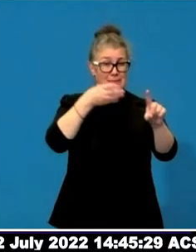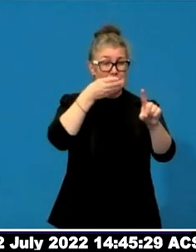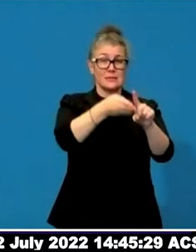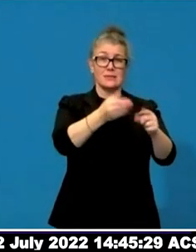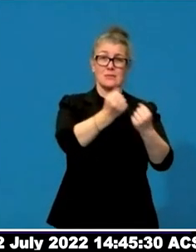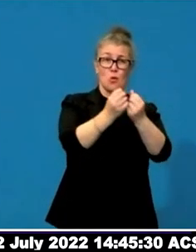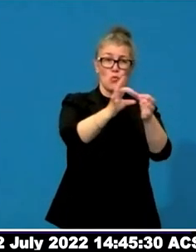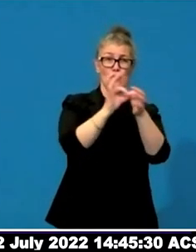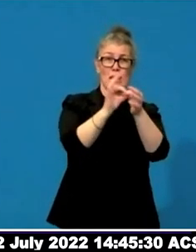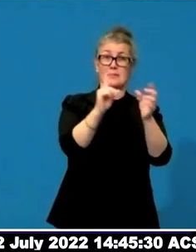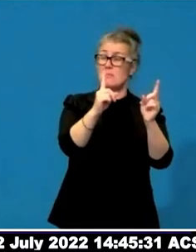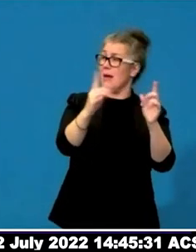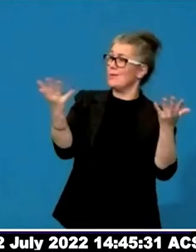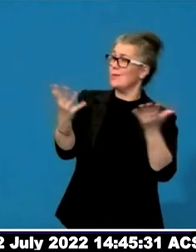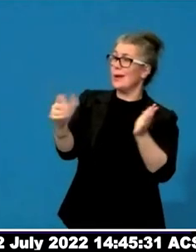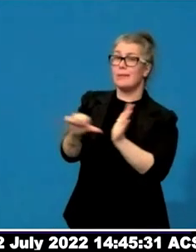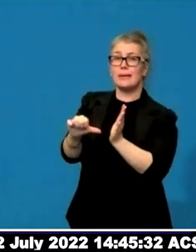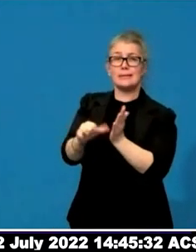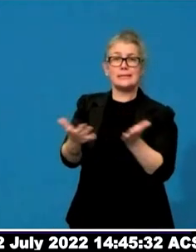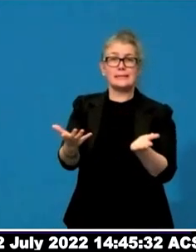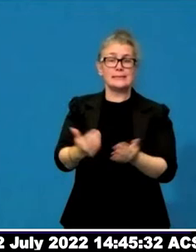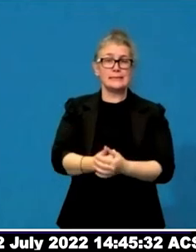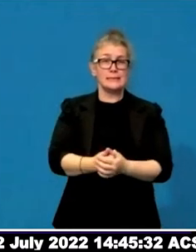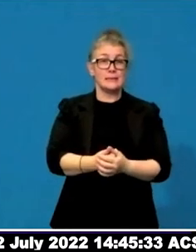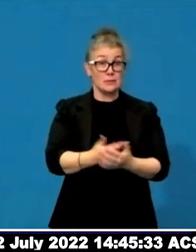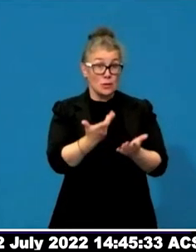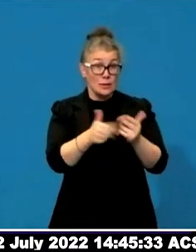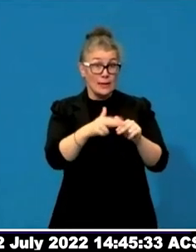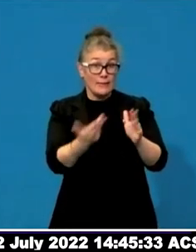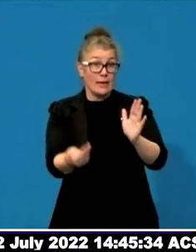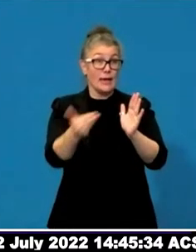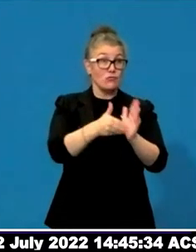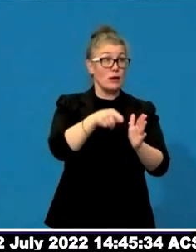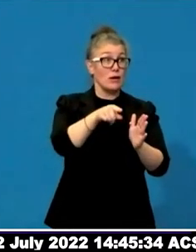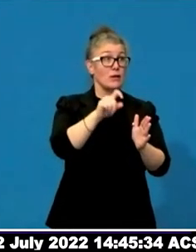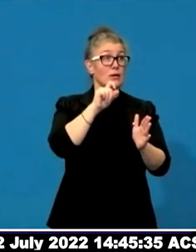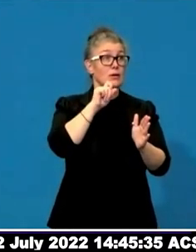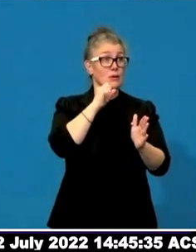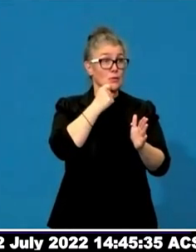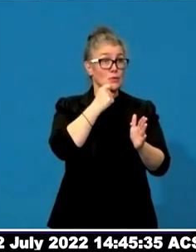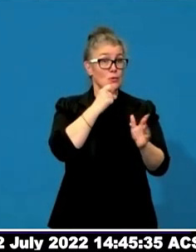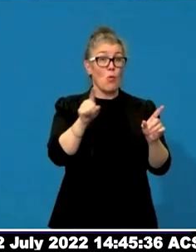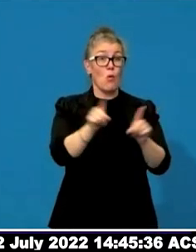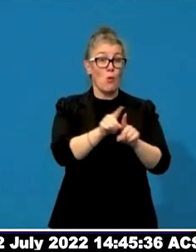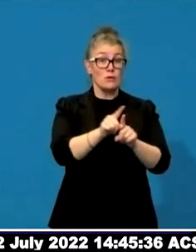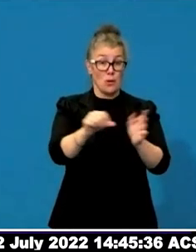And would that extra funding you advocate for also include training? Yes.